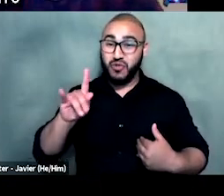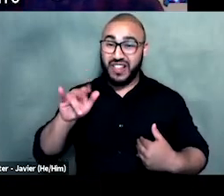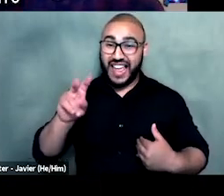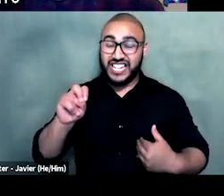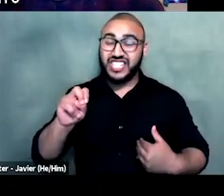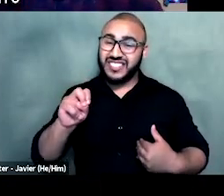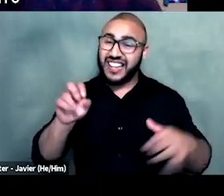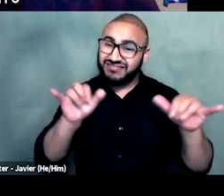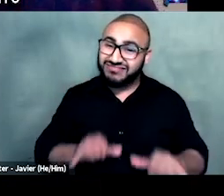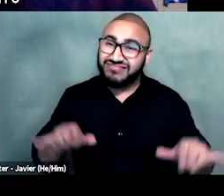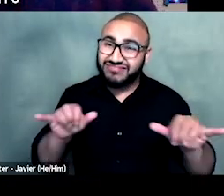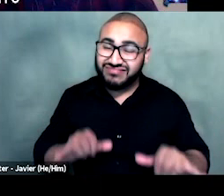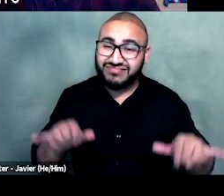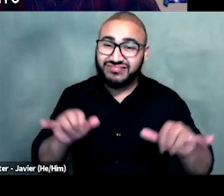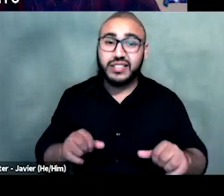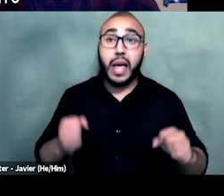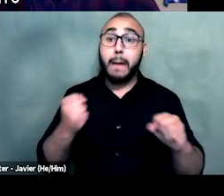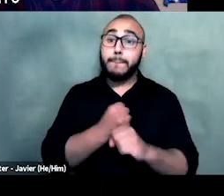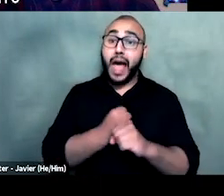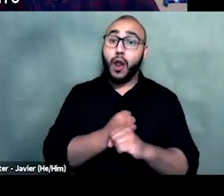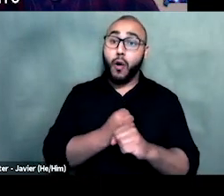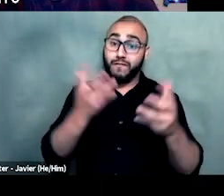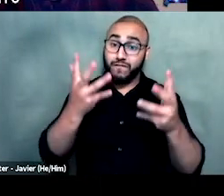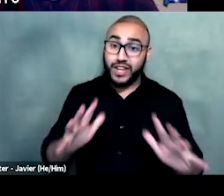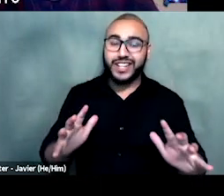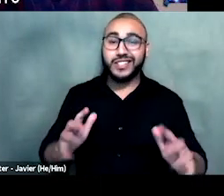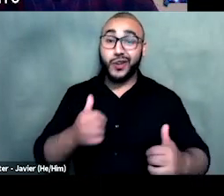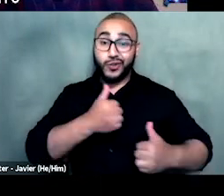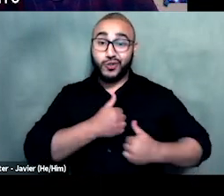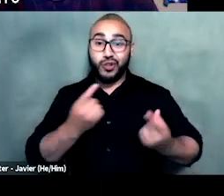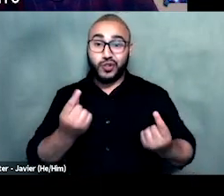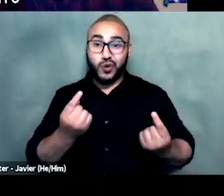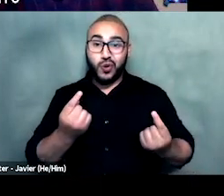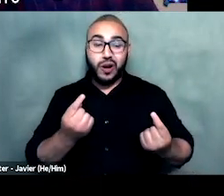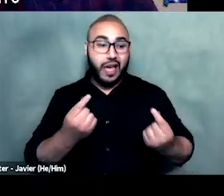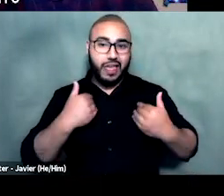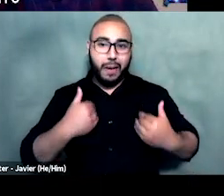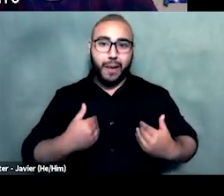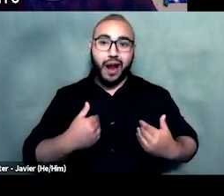After battles were fought,often soldiers would mutilate the dead bodies of Native